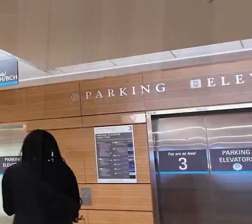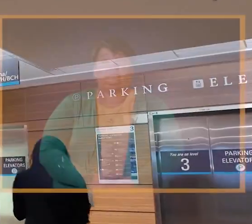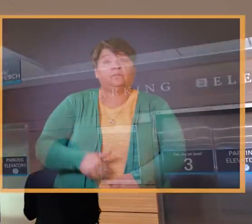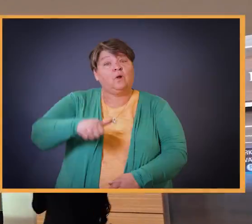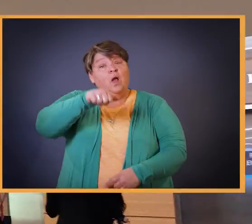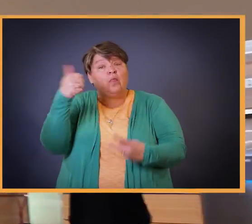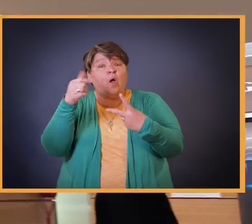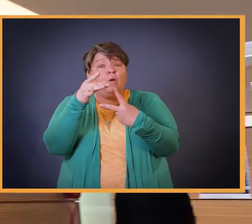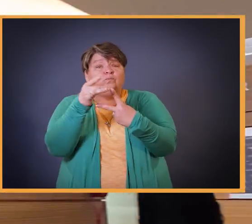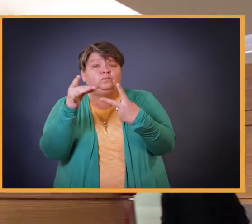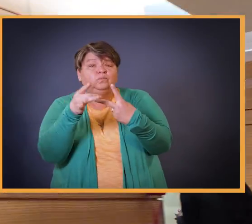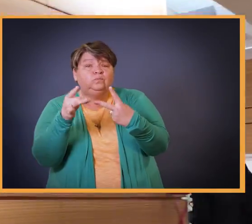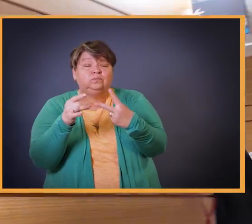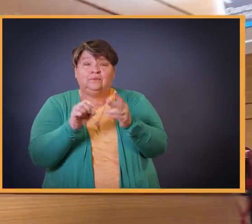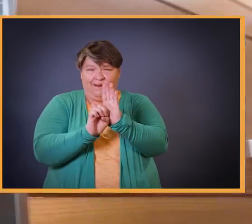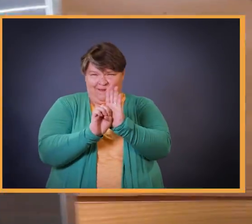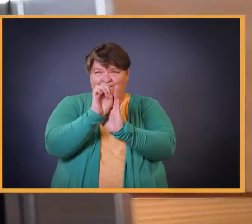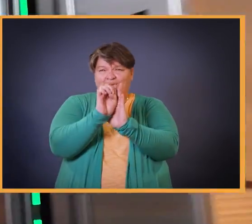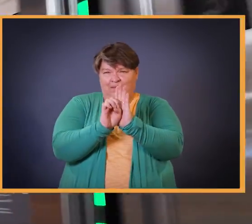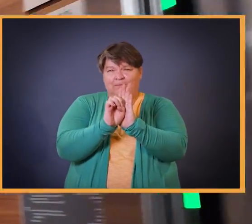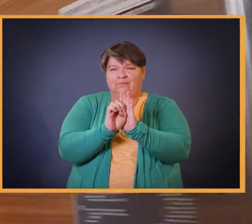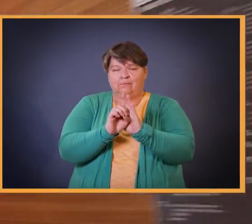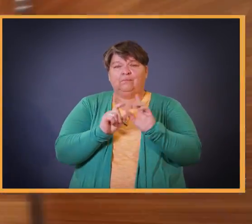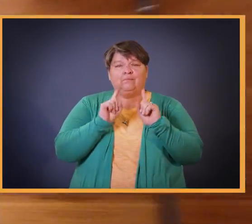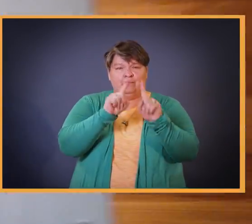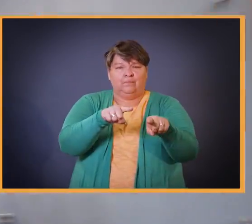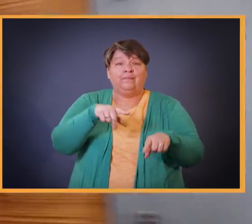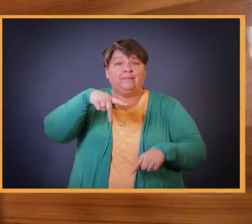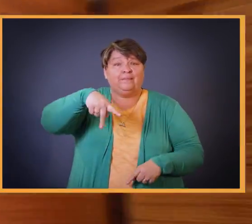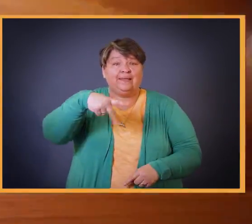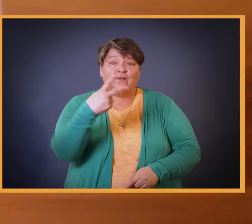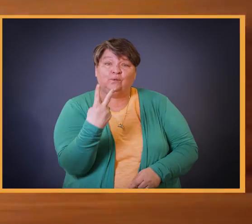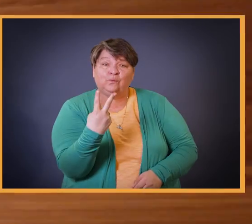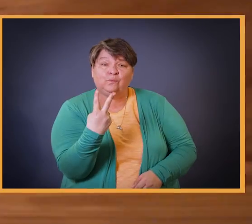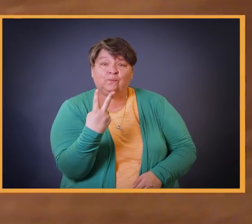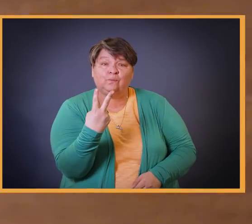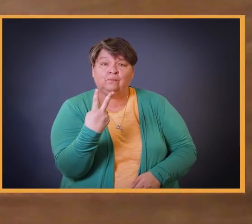You can also take the main elevators to floor P2 of the Yawkey building.